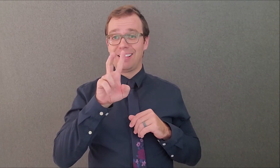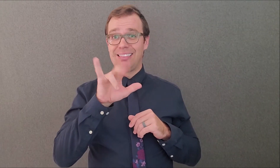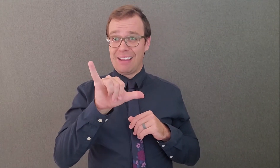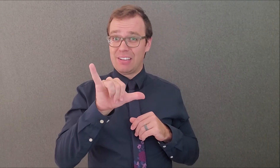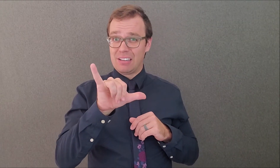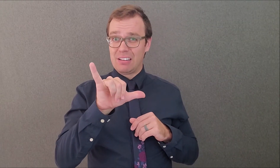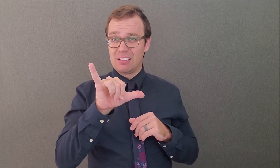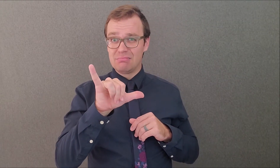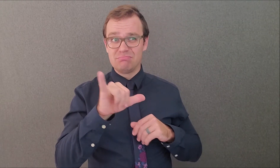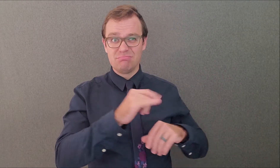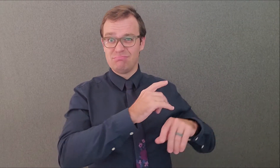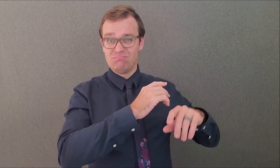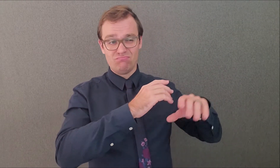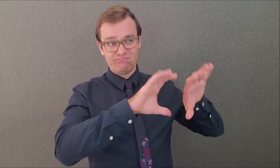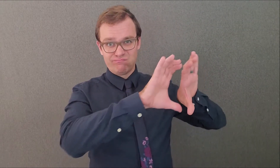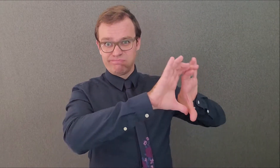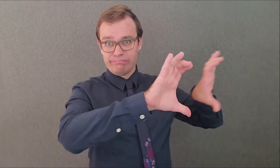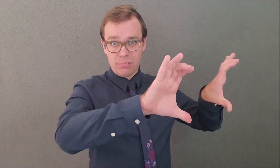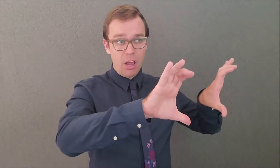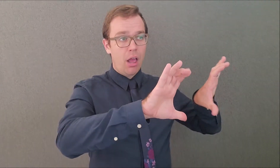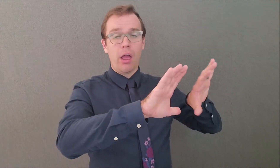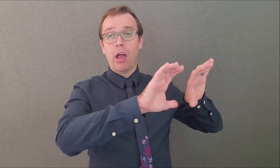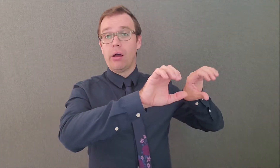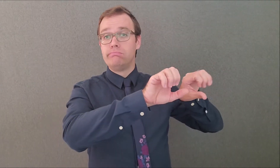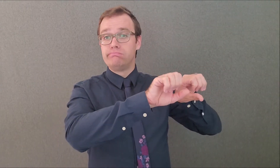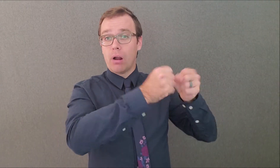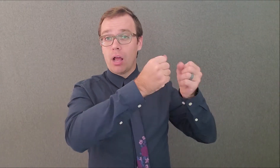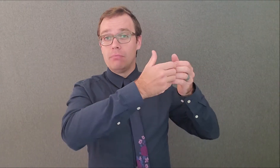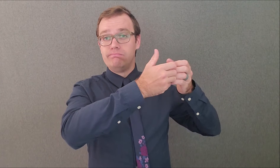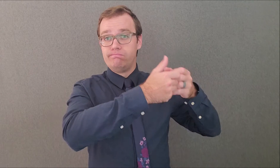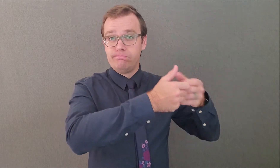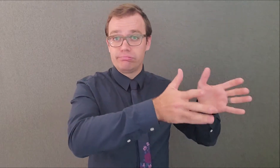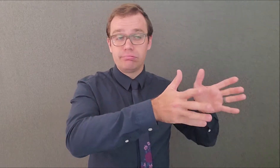of a water control structure such as a levee or dam.